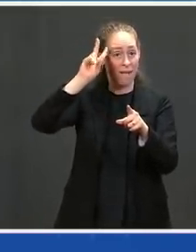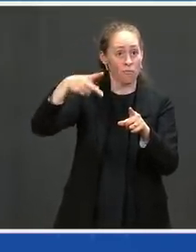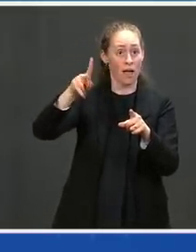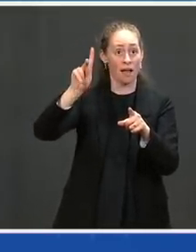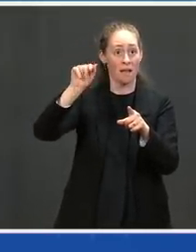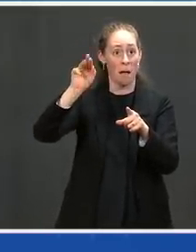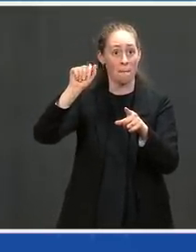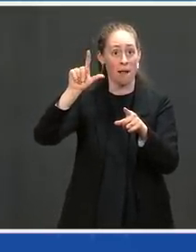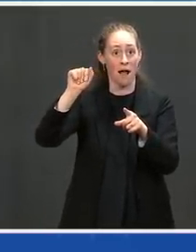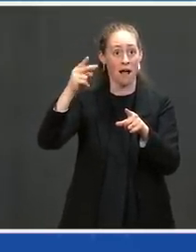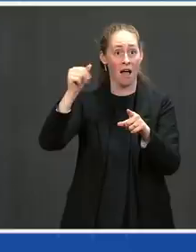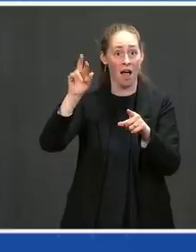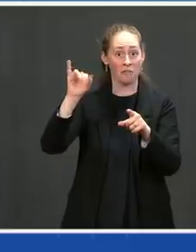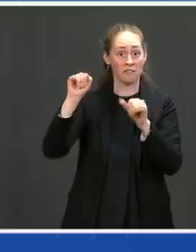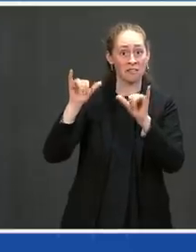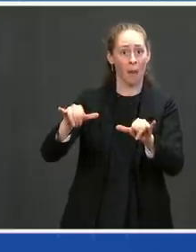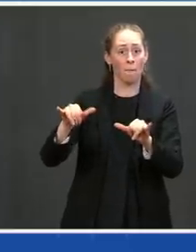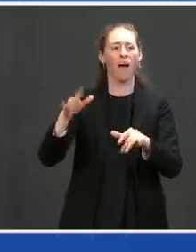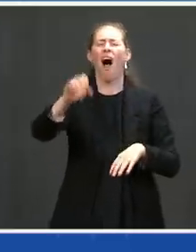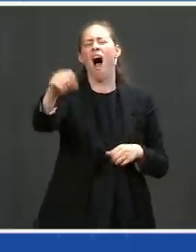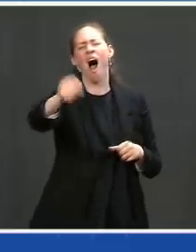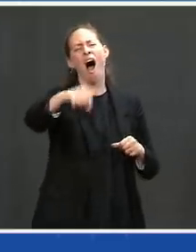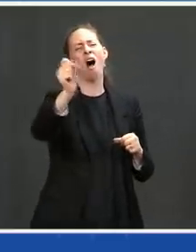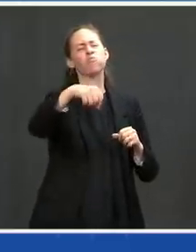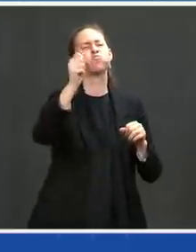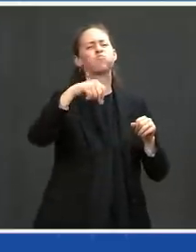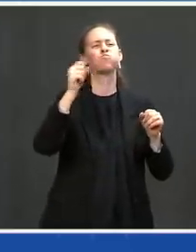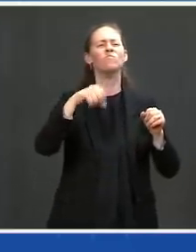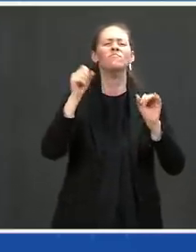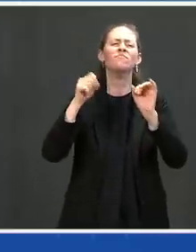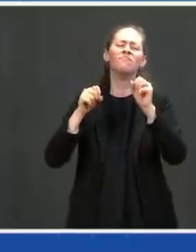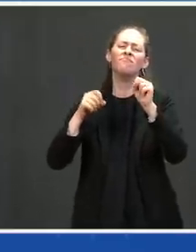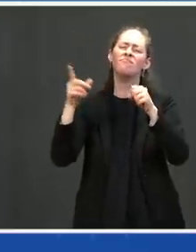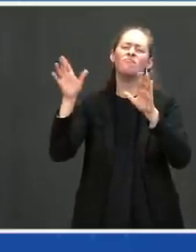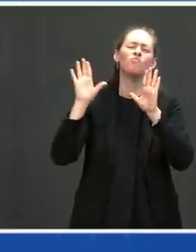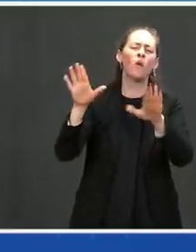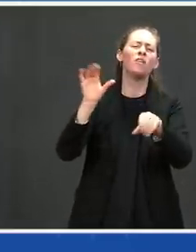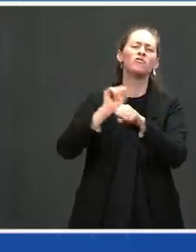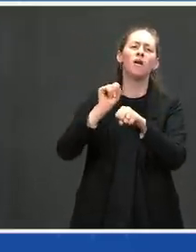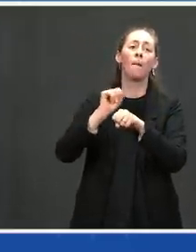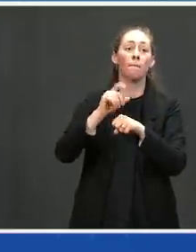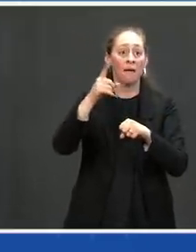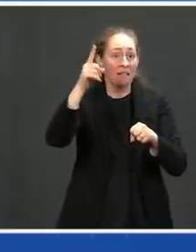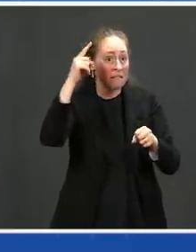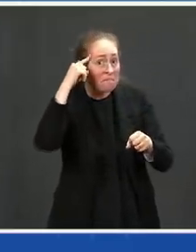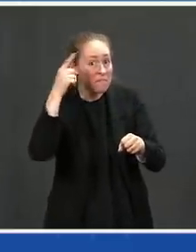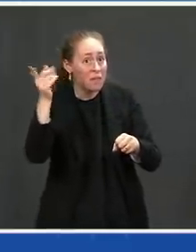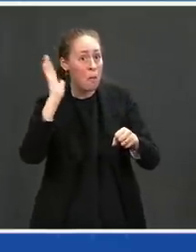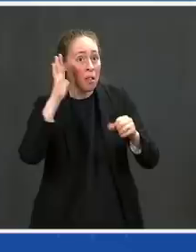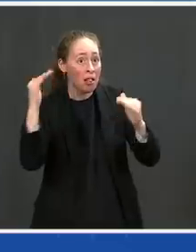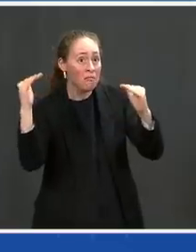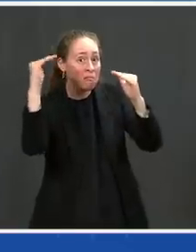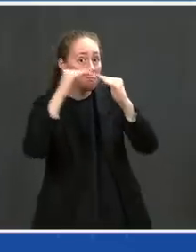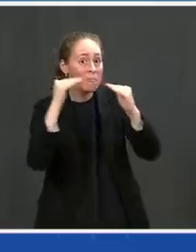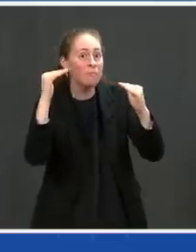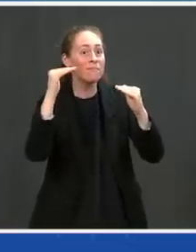She's a great partner. She's a great partner. The Press: And do you believe you'll be running against former President Trump? The President: Oh, come on.